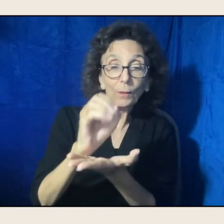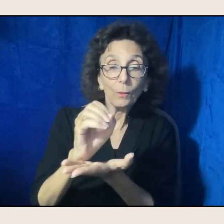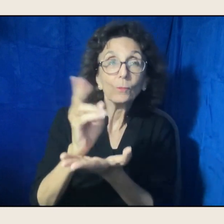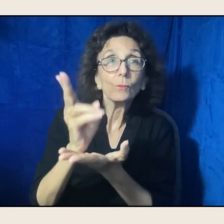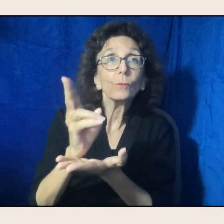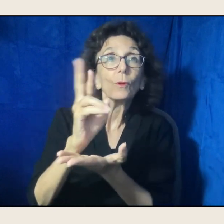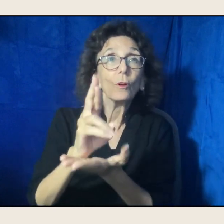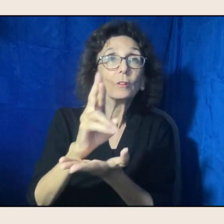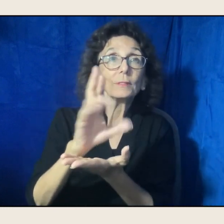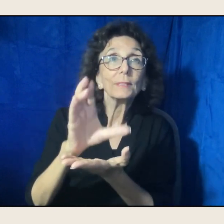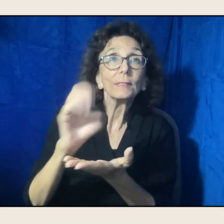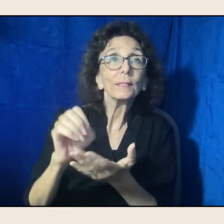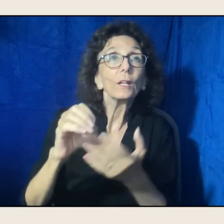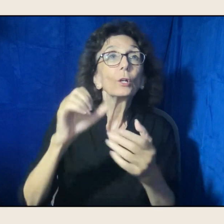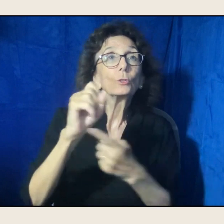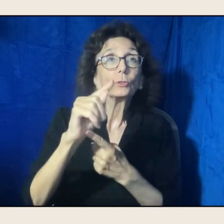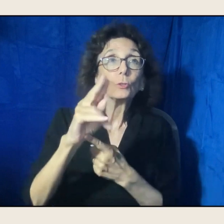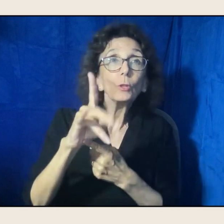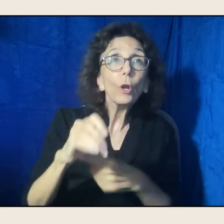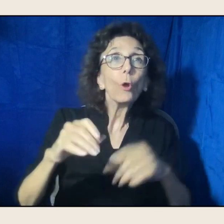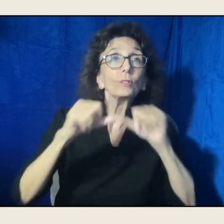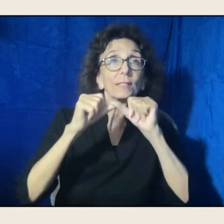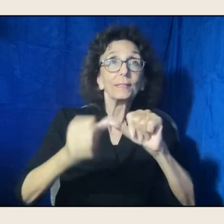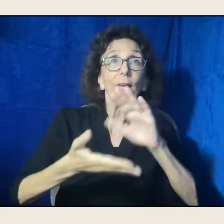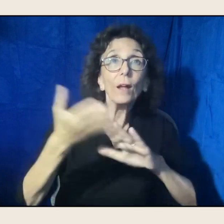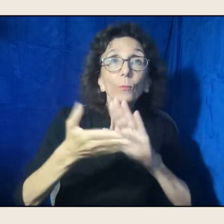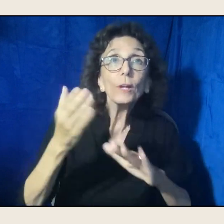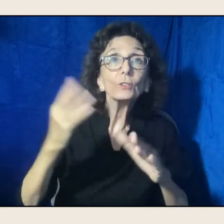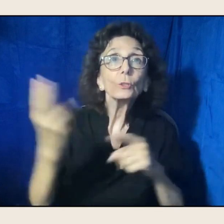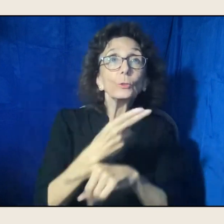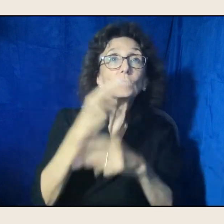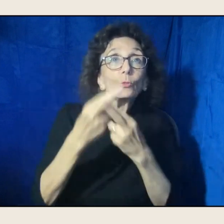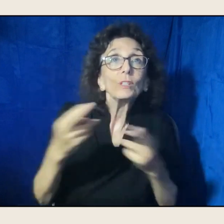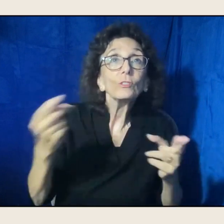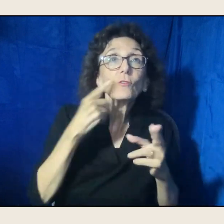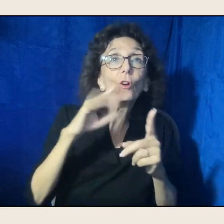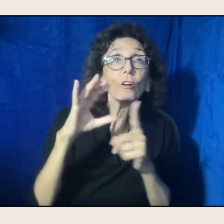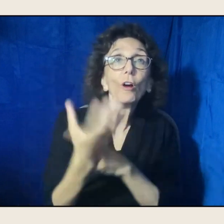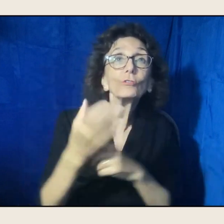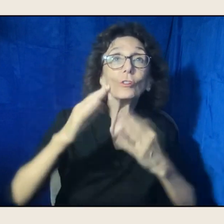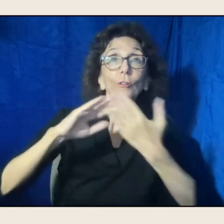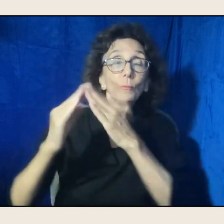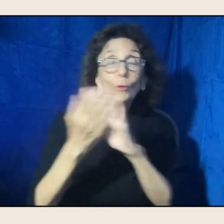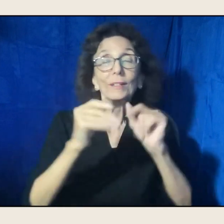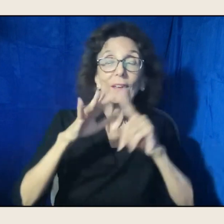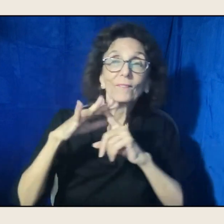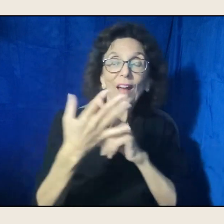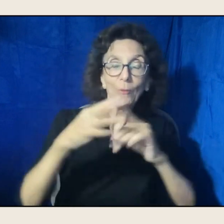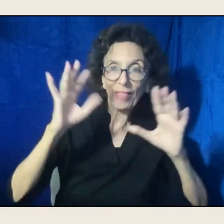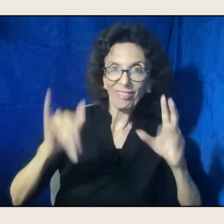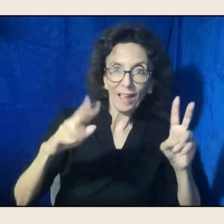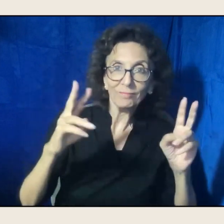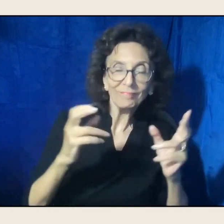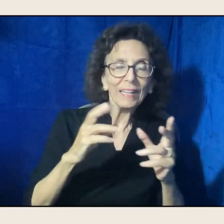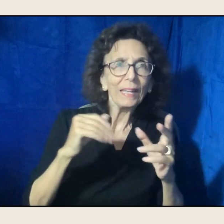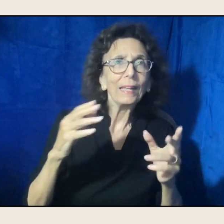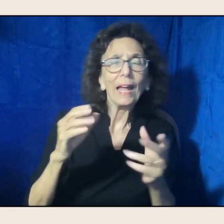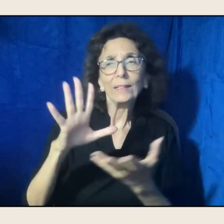for Culture, Communities, and the Environment, a 501c3 organization. He has won numerous awards and grants for his work,